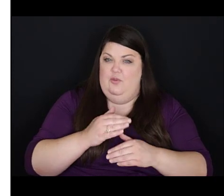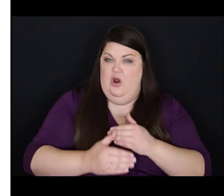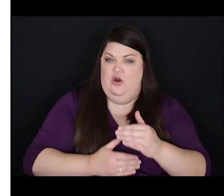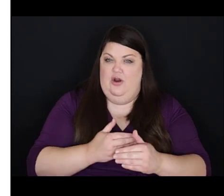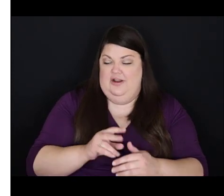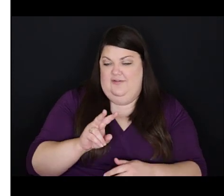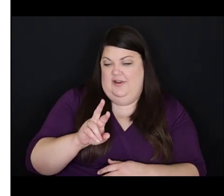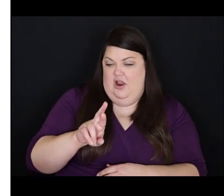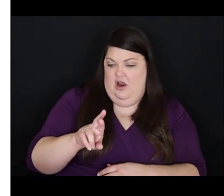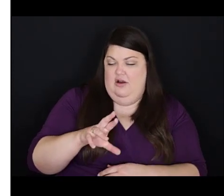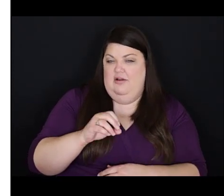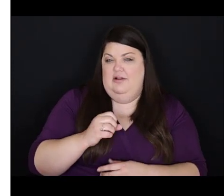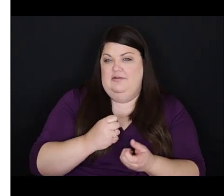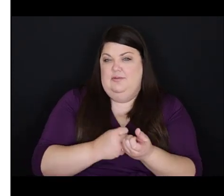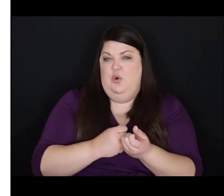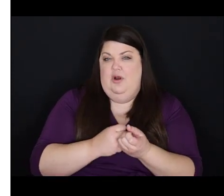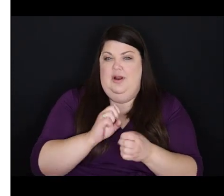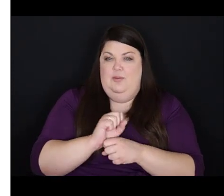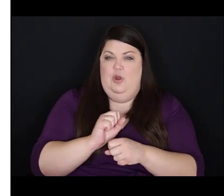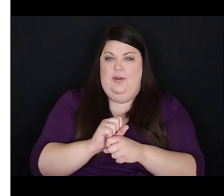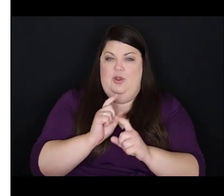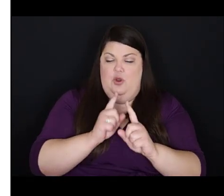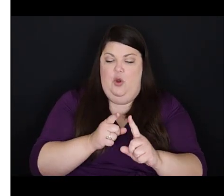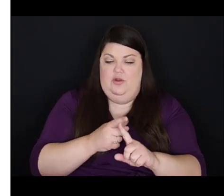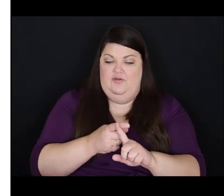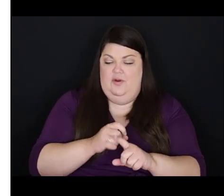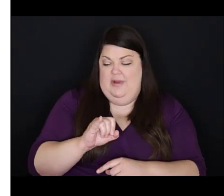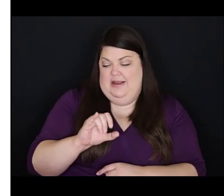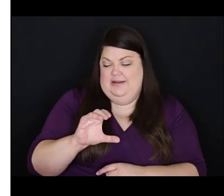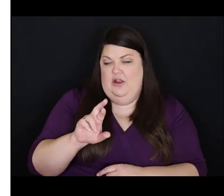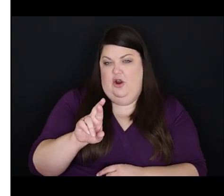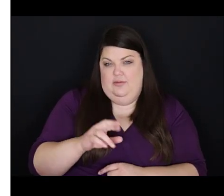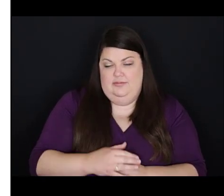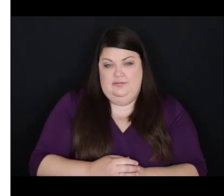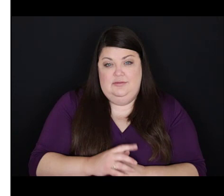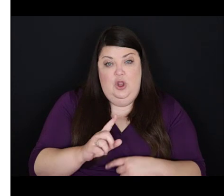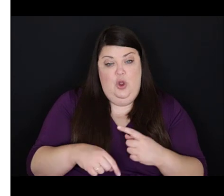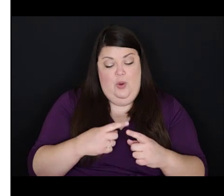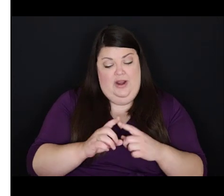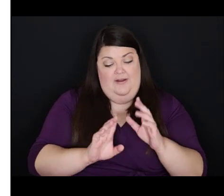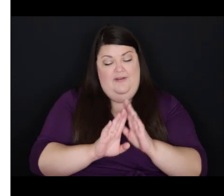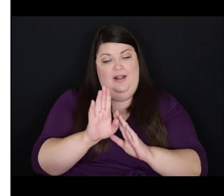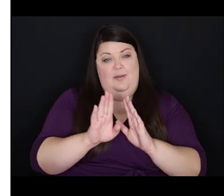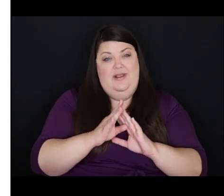Employment Goals, taken from the ICR. When developing the narrative for this